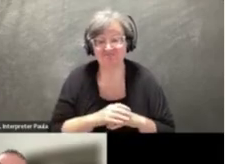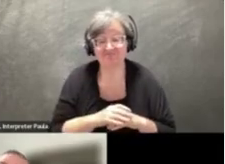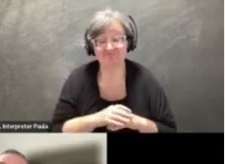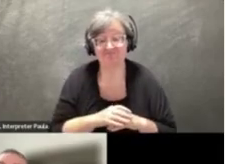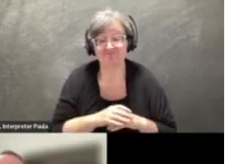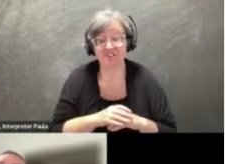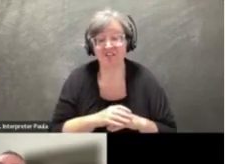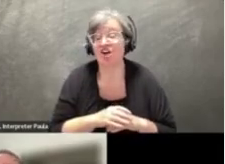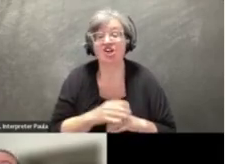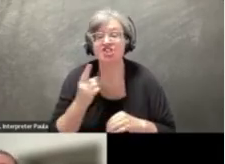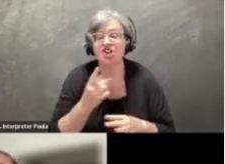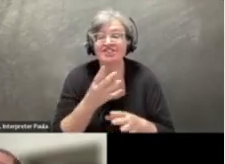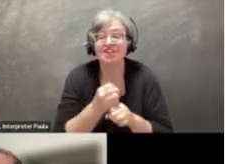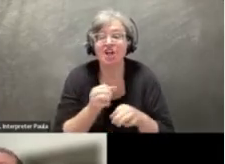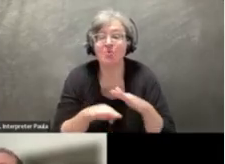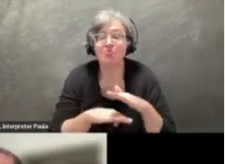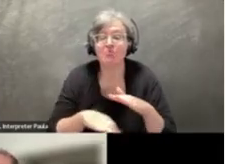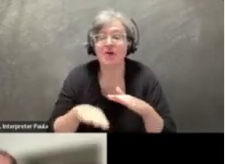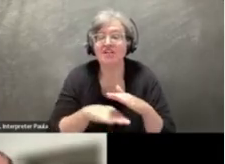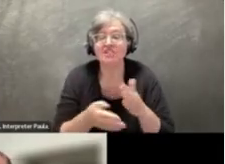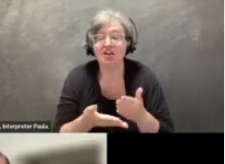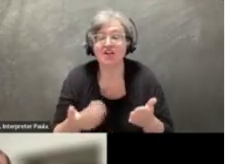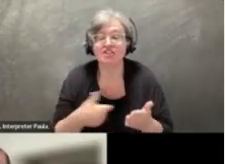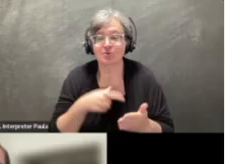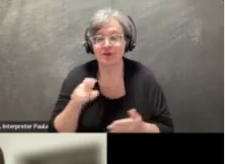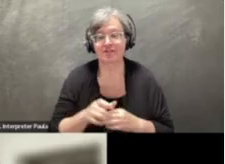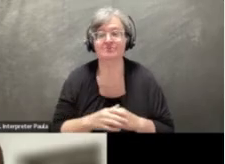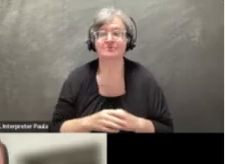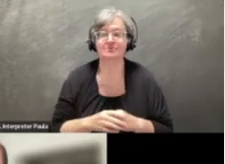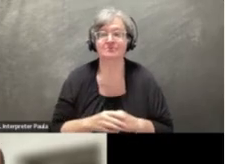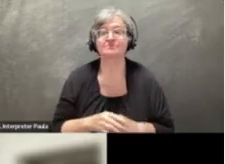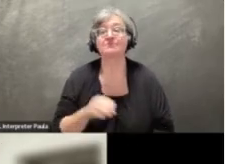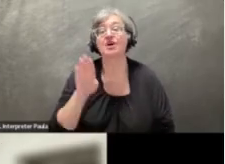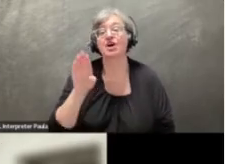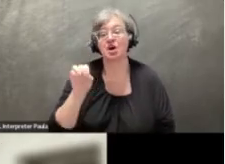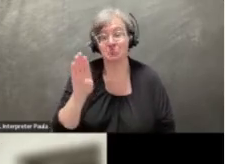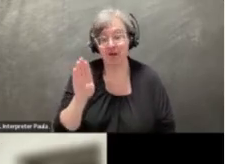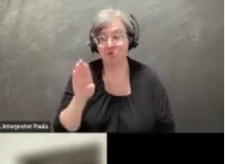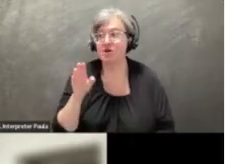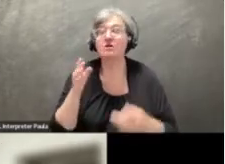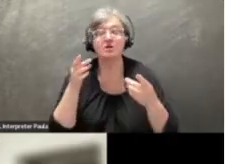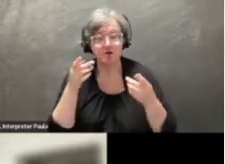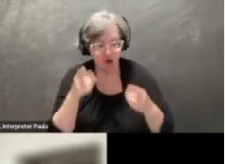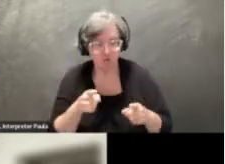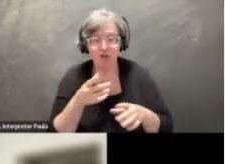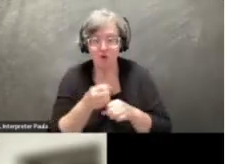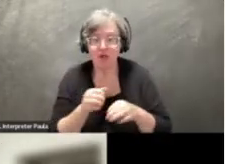get the basics of what we need. Bob Sattler: And then even when they are getting the basics, I think another trauma that